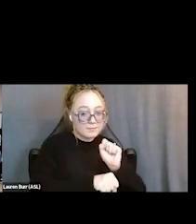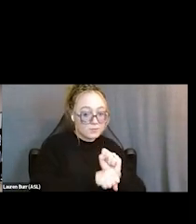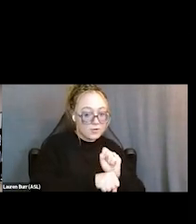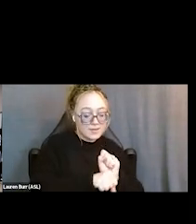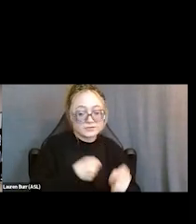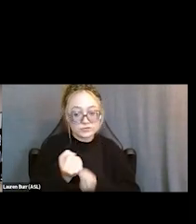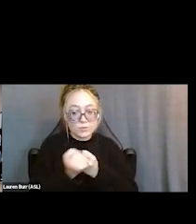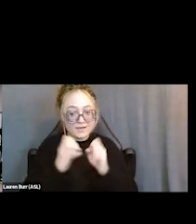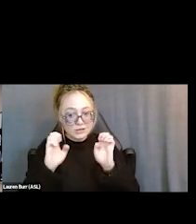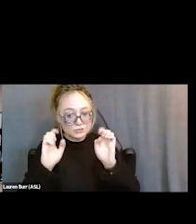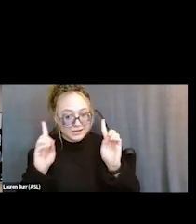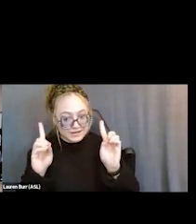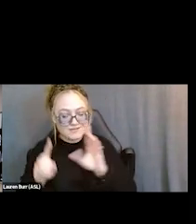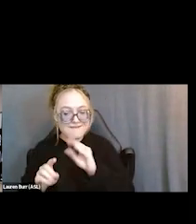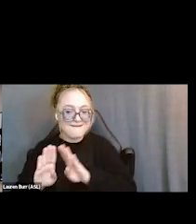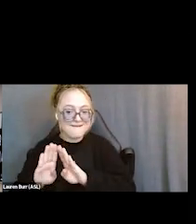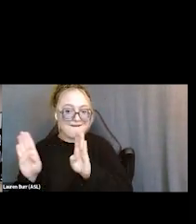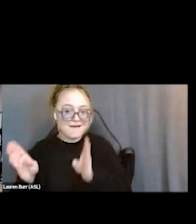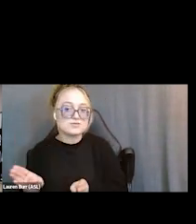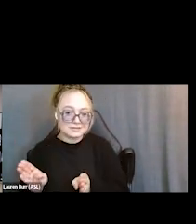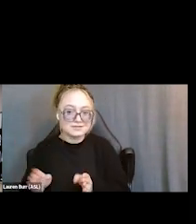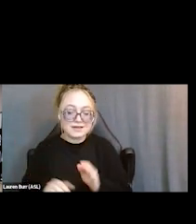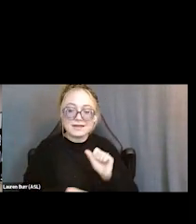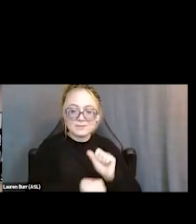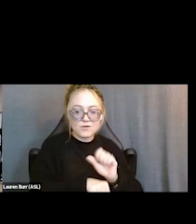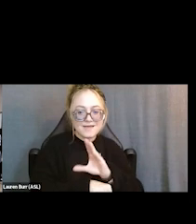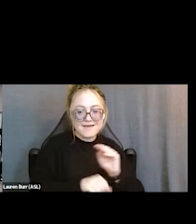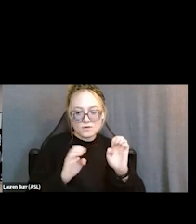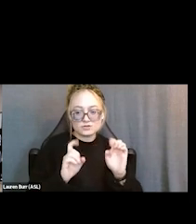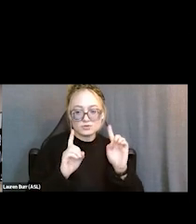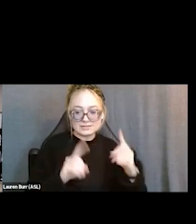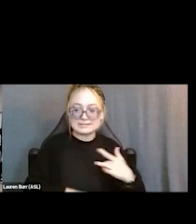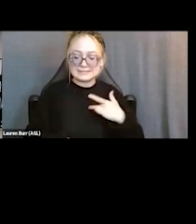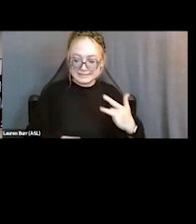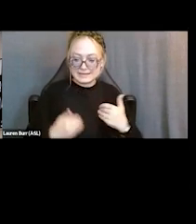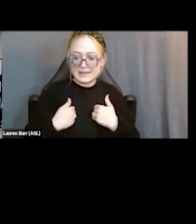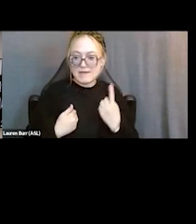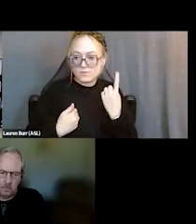and supported employment and education are usually done with someone who like specializes in that area